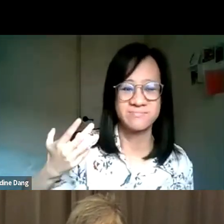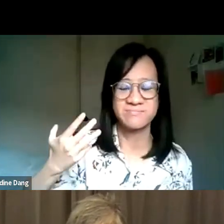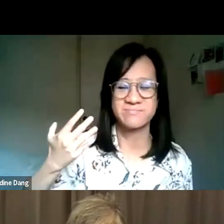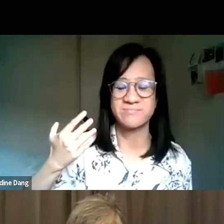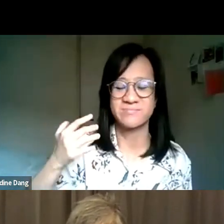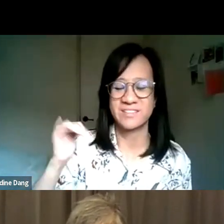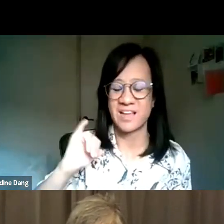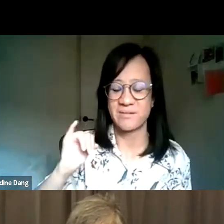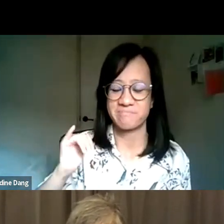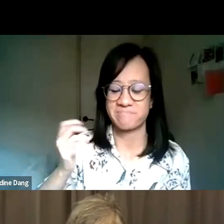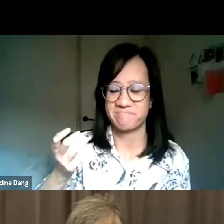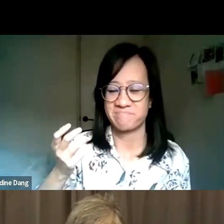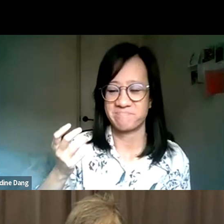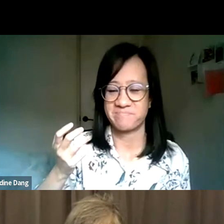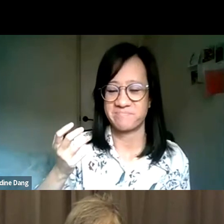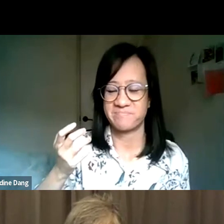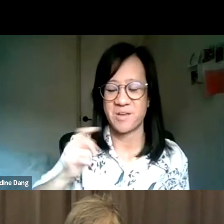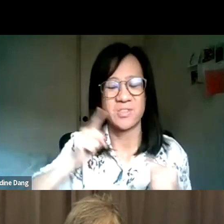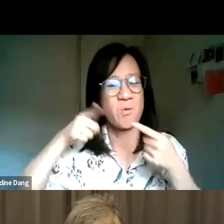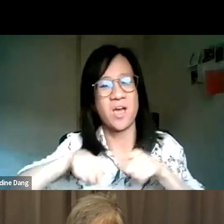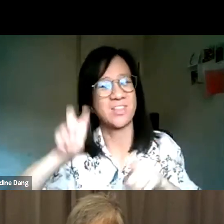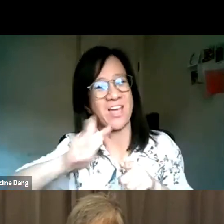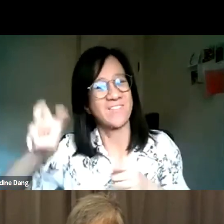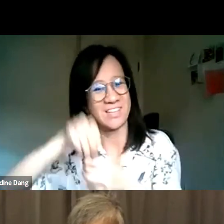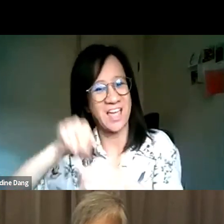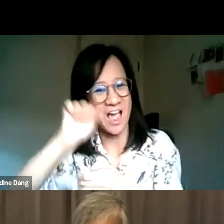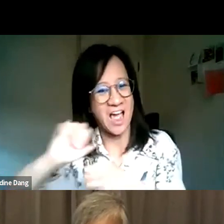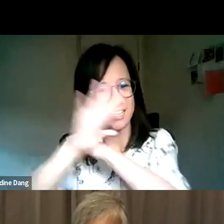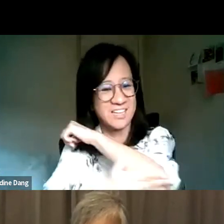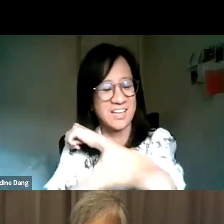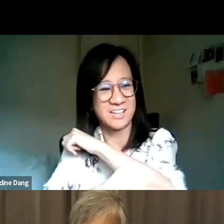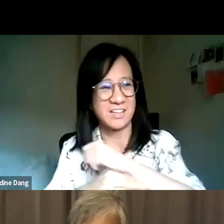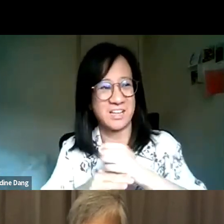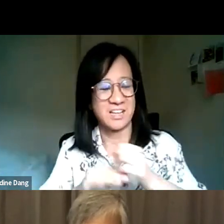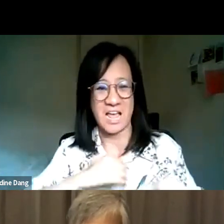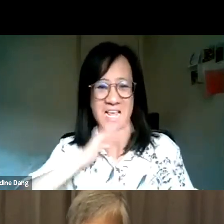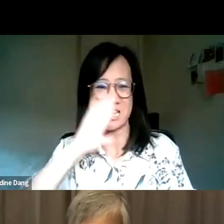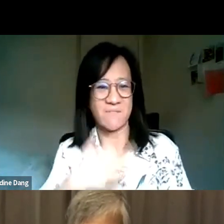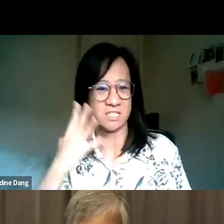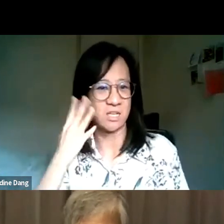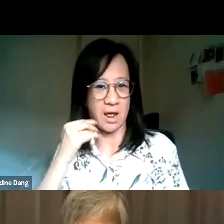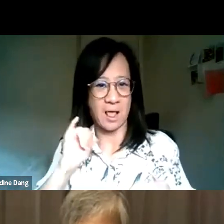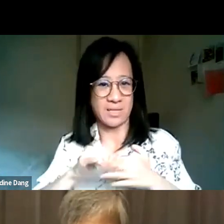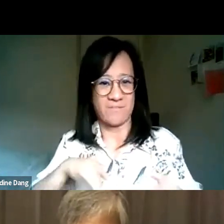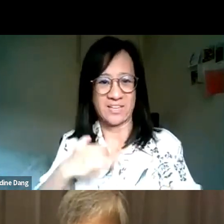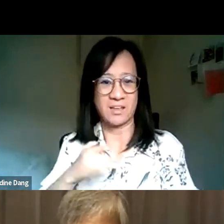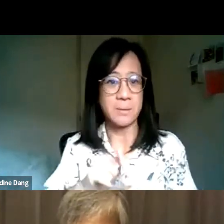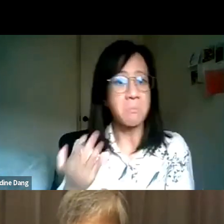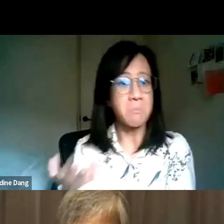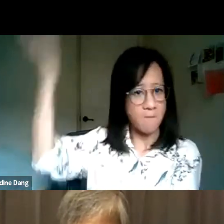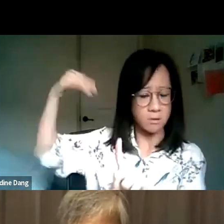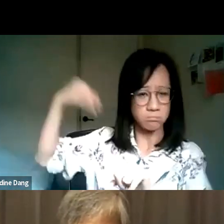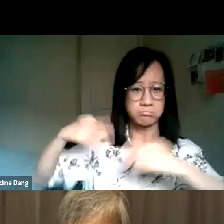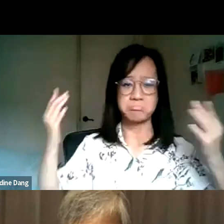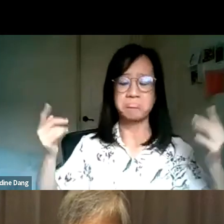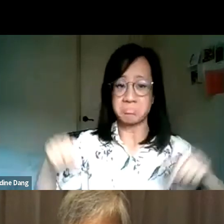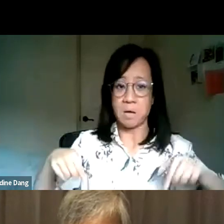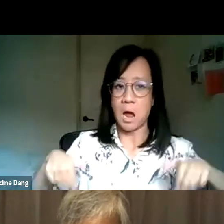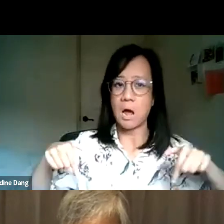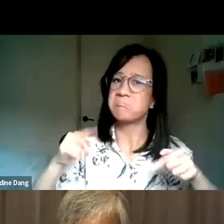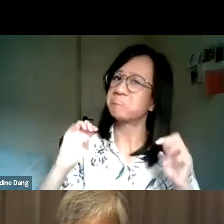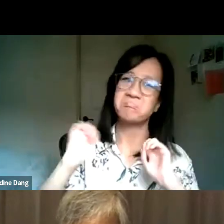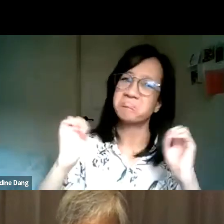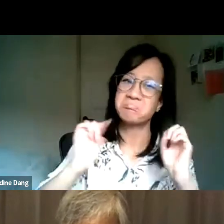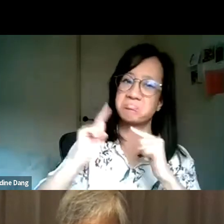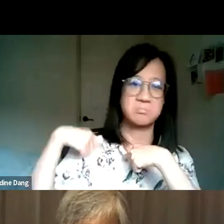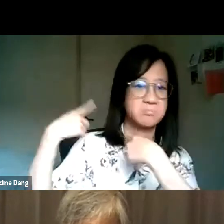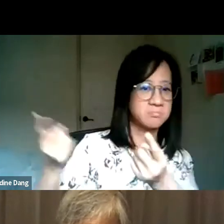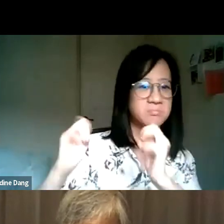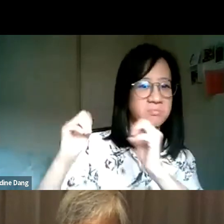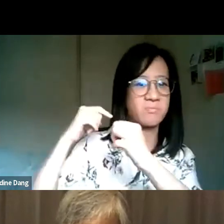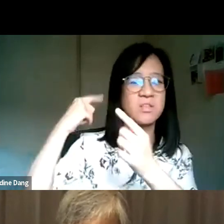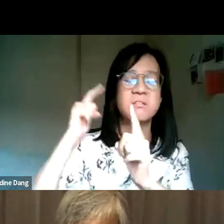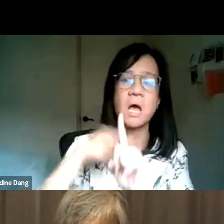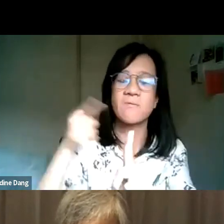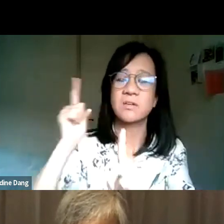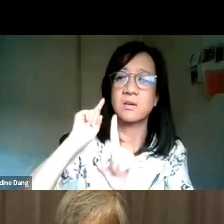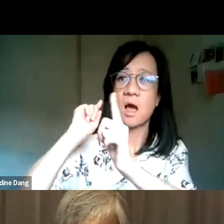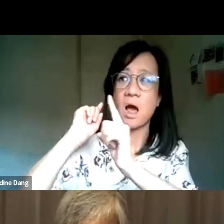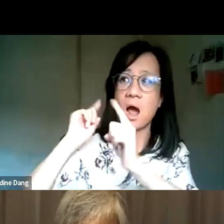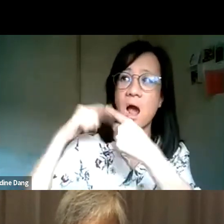to figure out who I am, because I'd never experienced being in Asia before so realizing